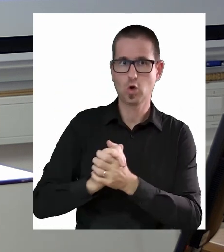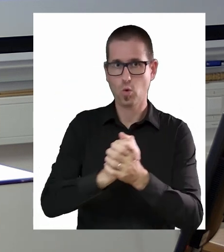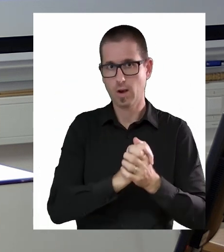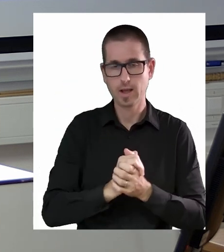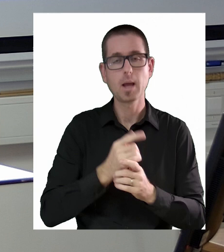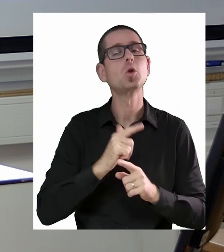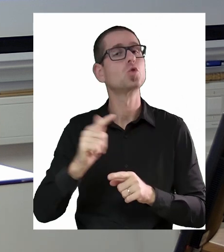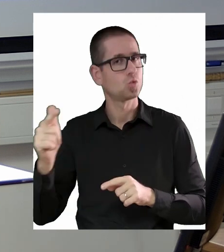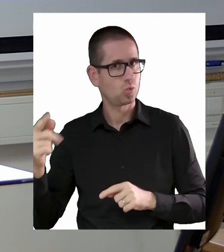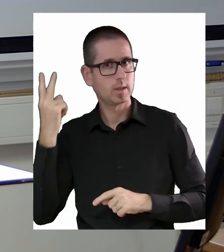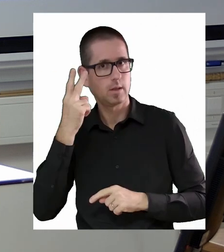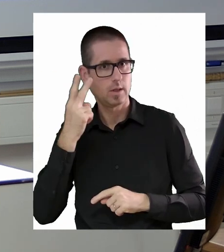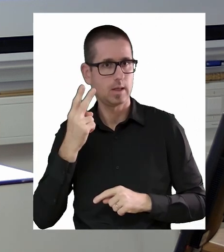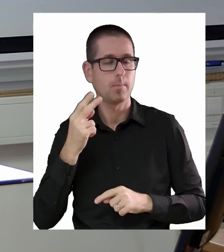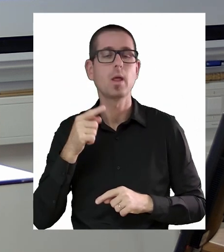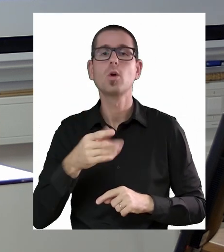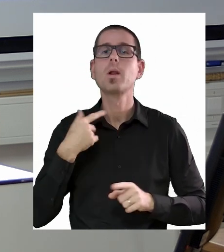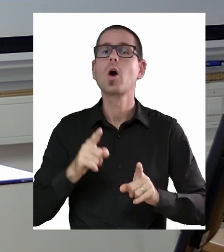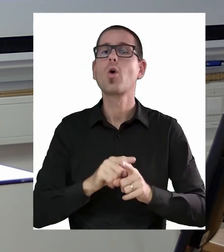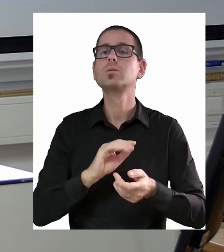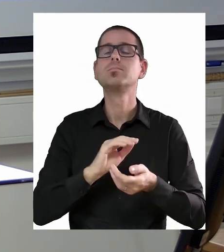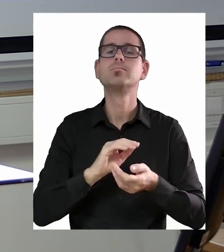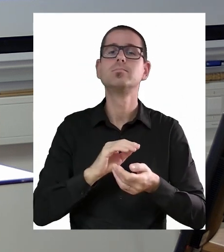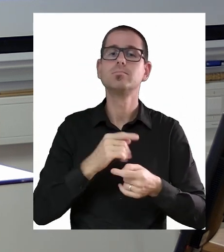well. It was really a snowball collection of potential